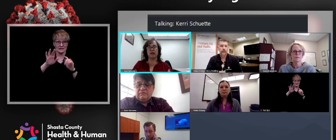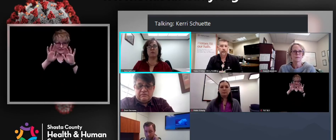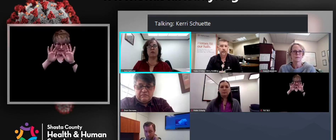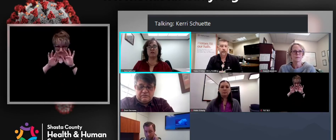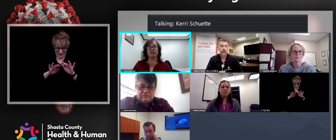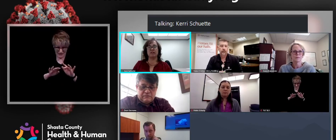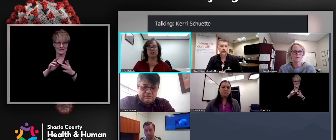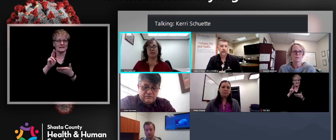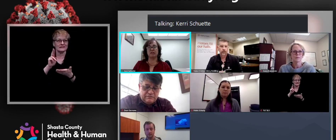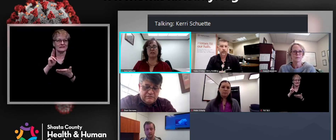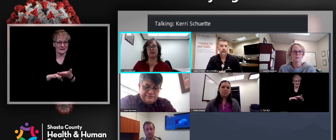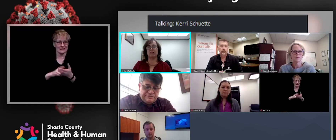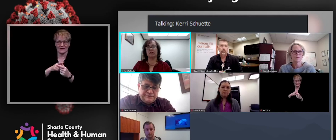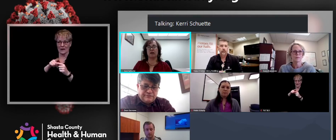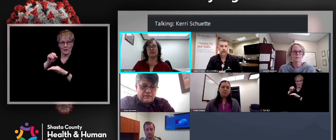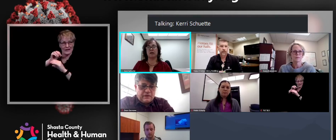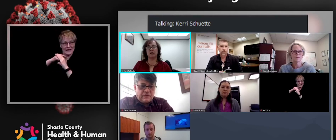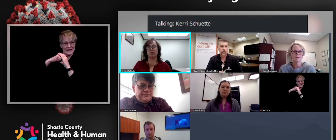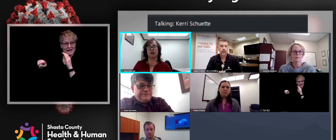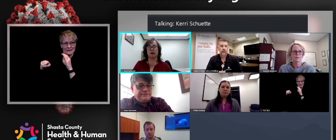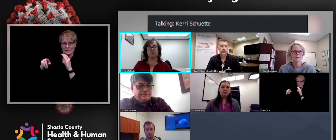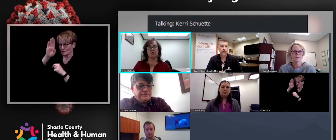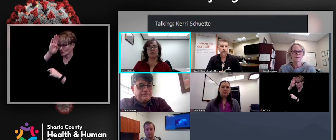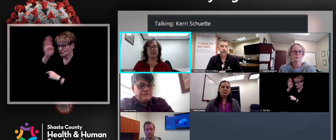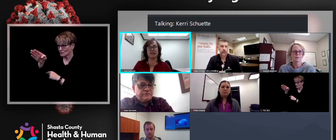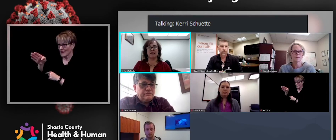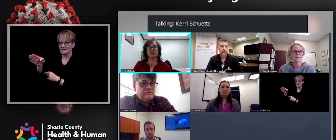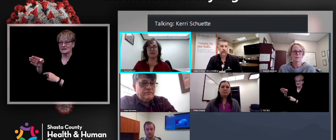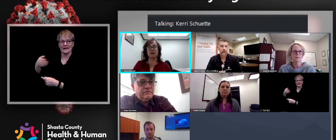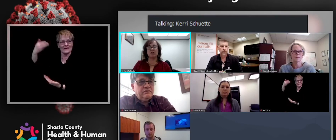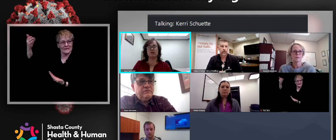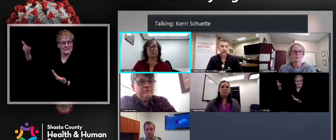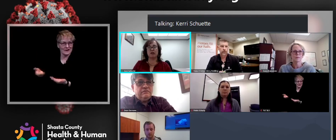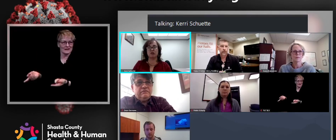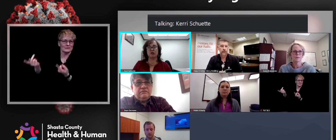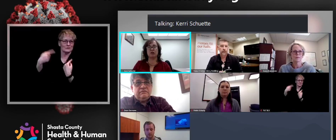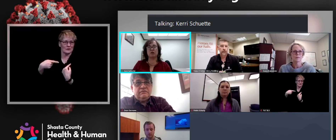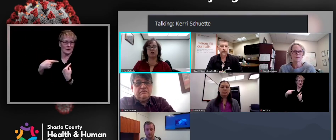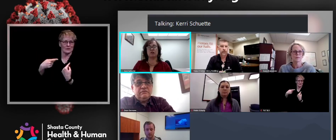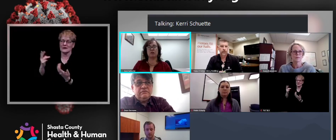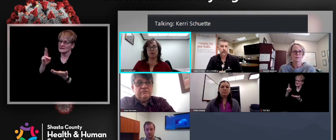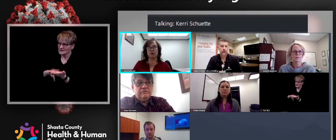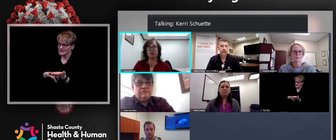email invitations, and then assigning people up four times to make sure that the people who